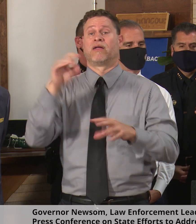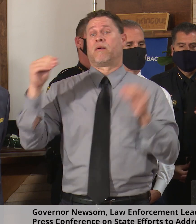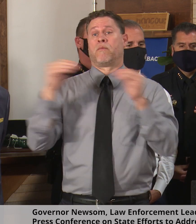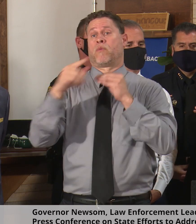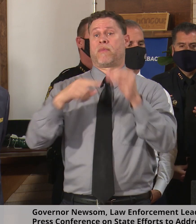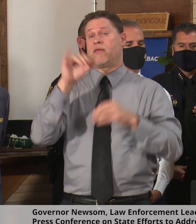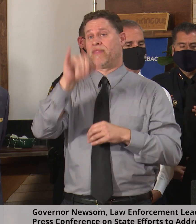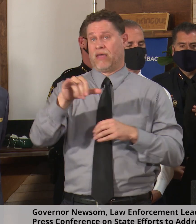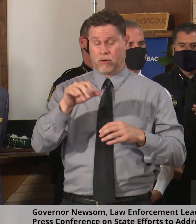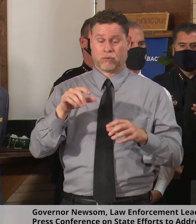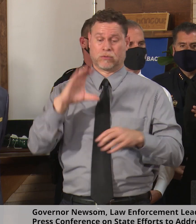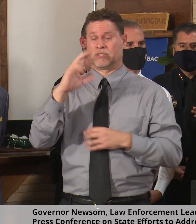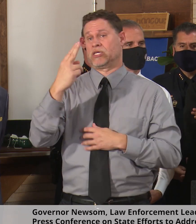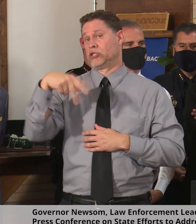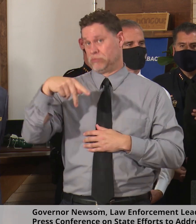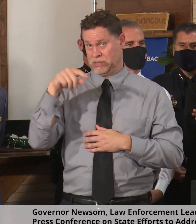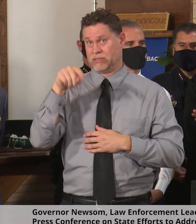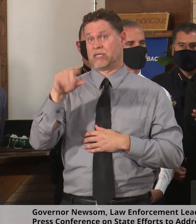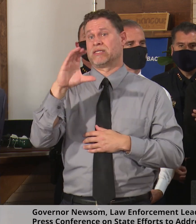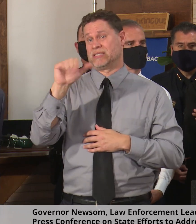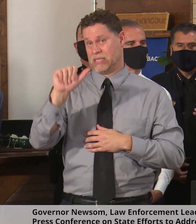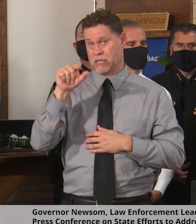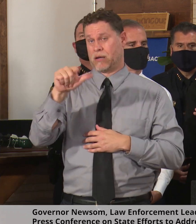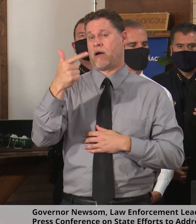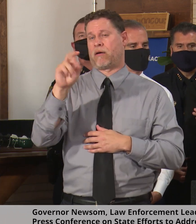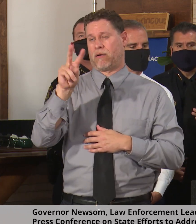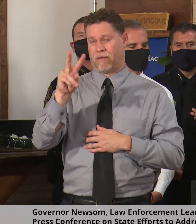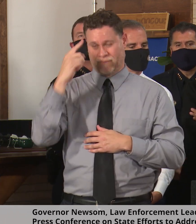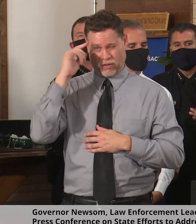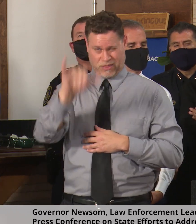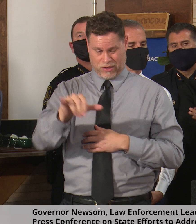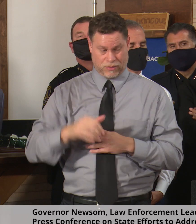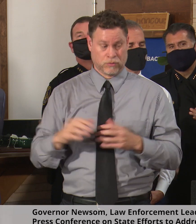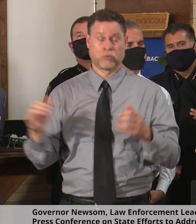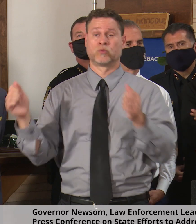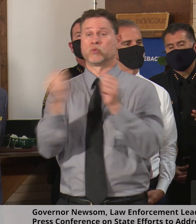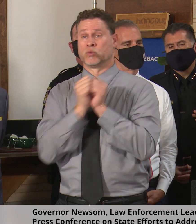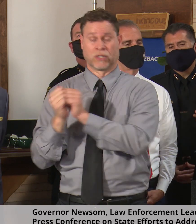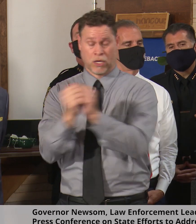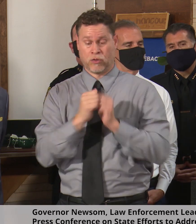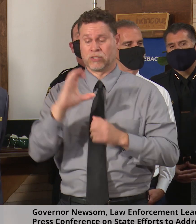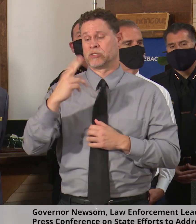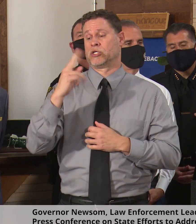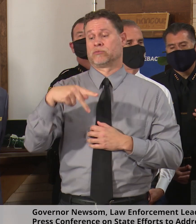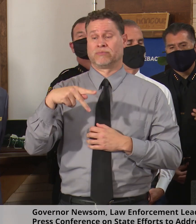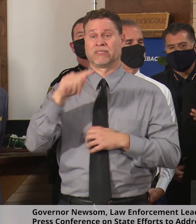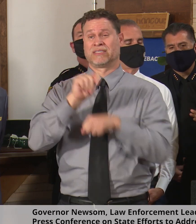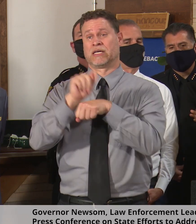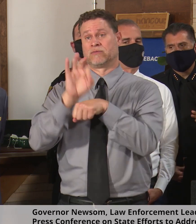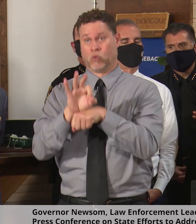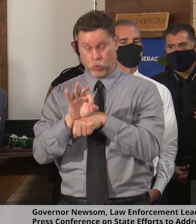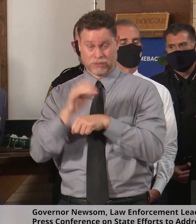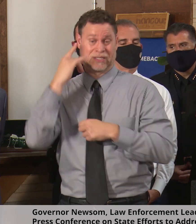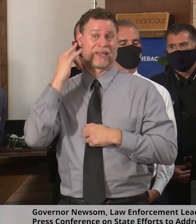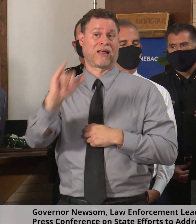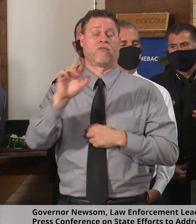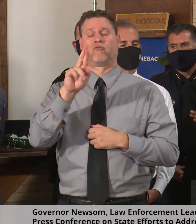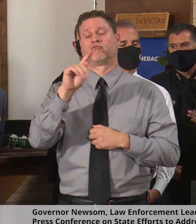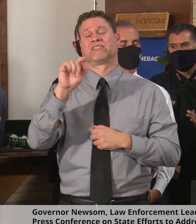you can go on chp.ca.gov for that. So together the CHP's task force, California retailers,